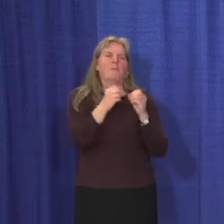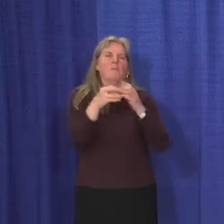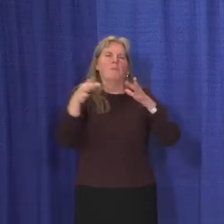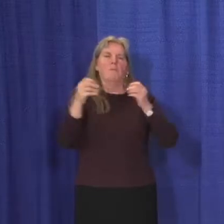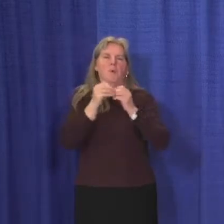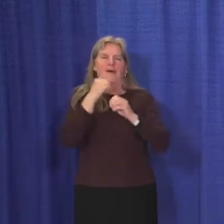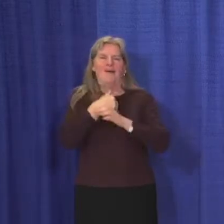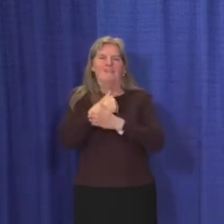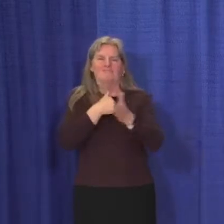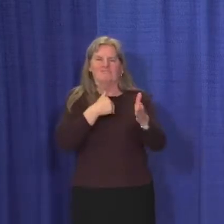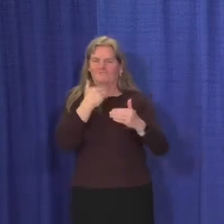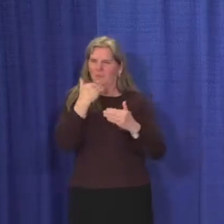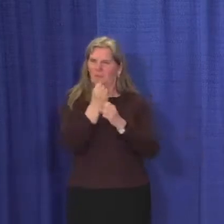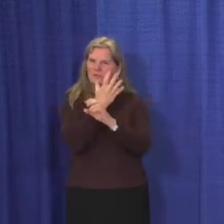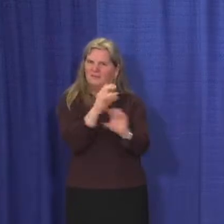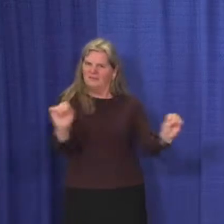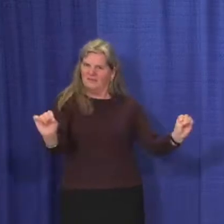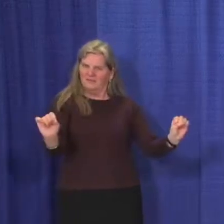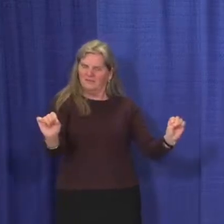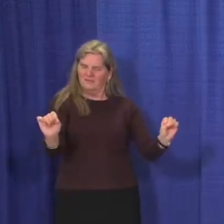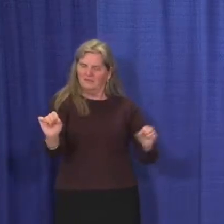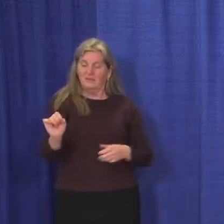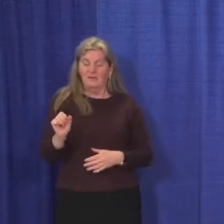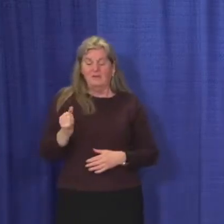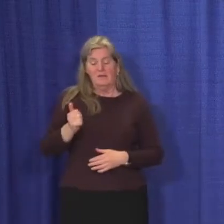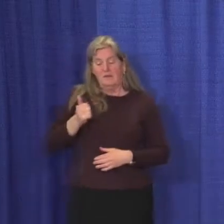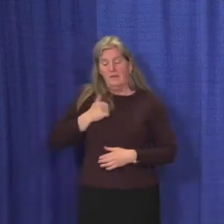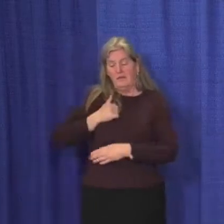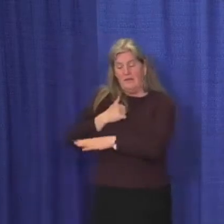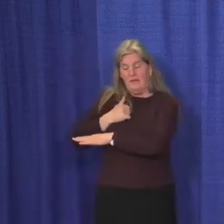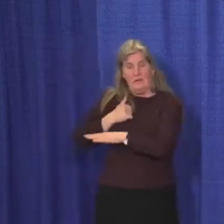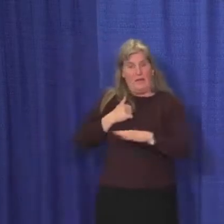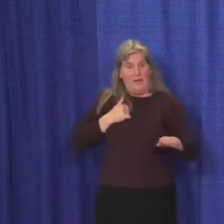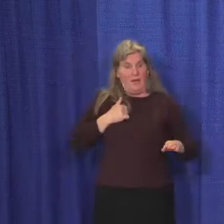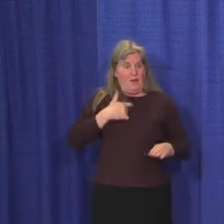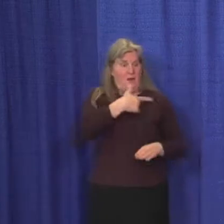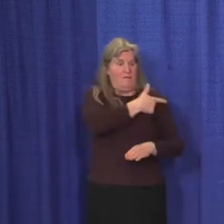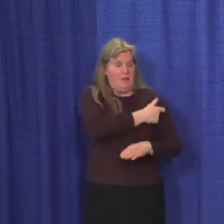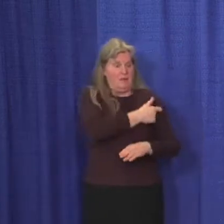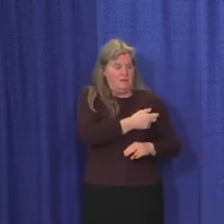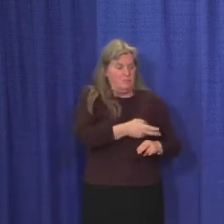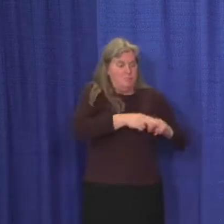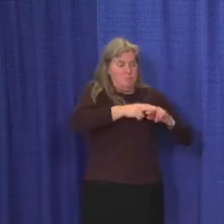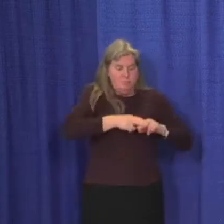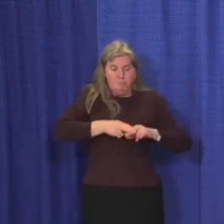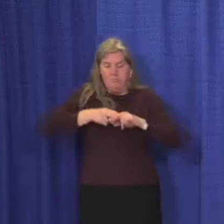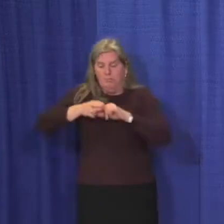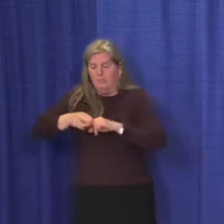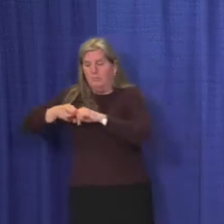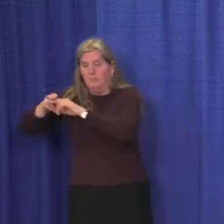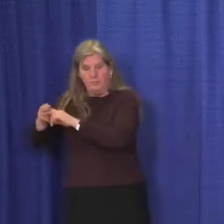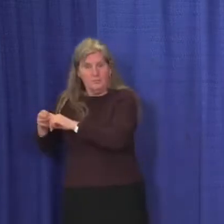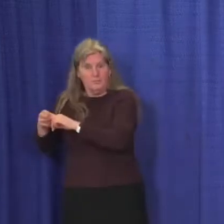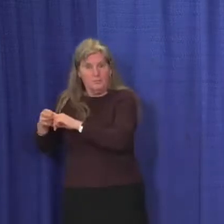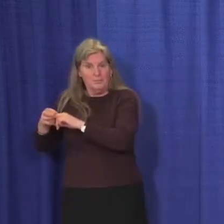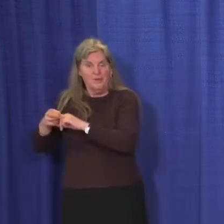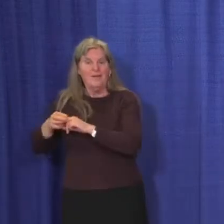level of vaccination increases. Canada's tally is also increasing steadily contributing